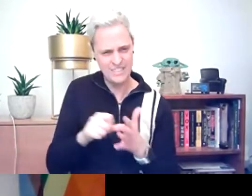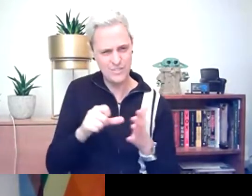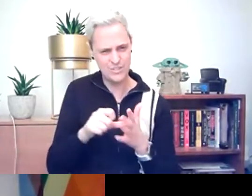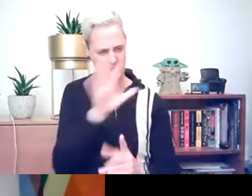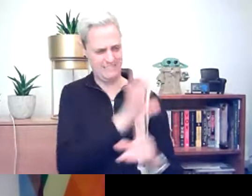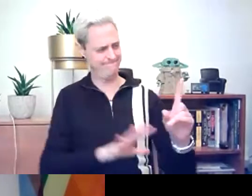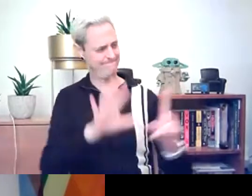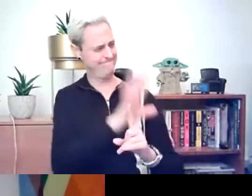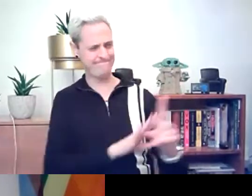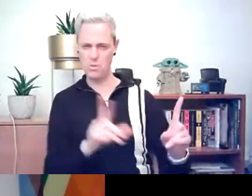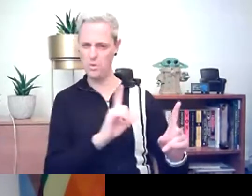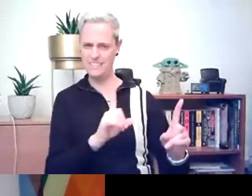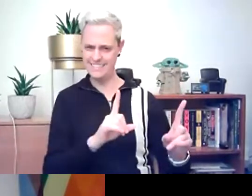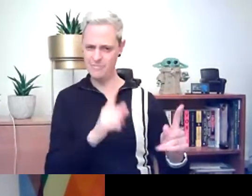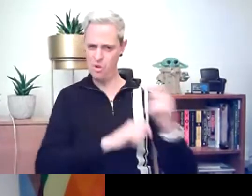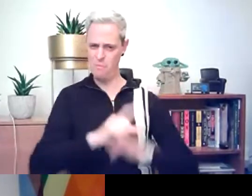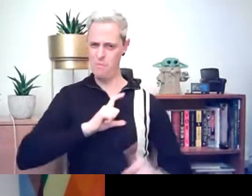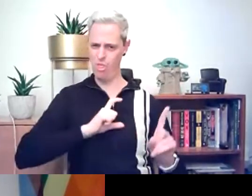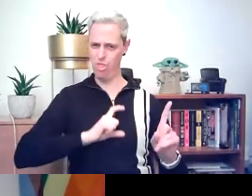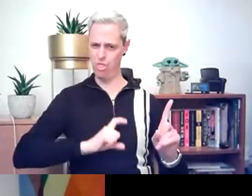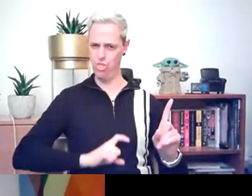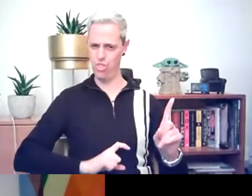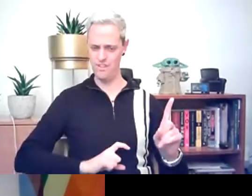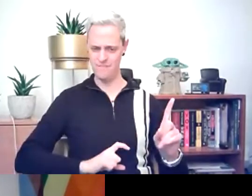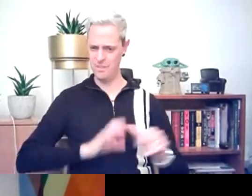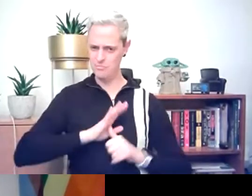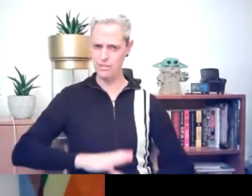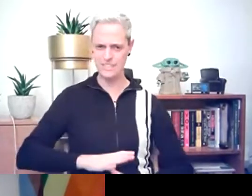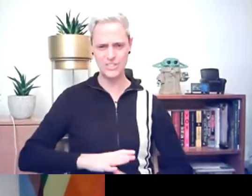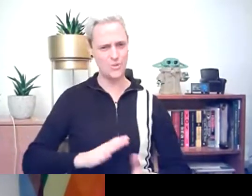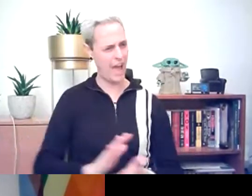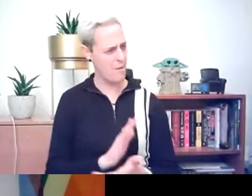why is that you feel a sense of depression or dissatisfaction what it is in your world